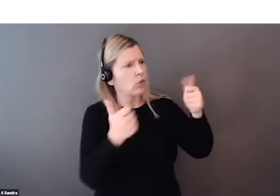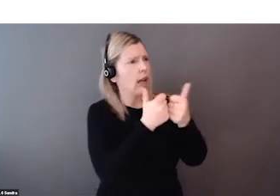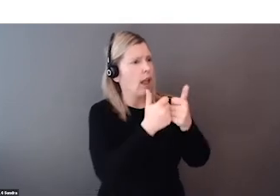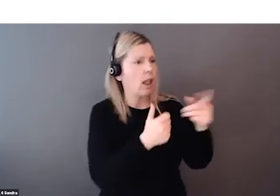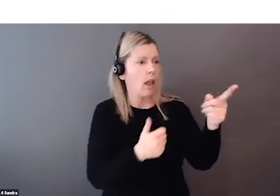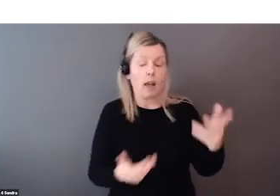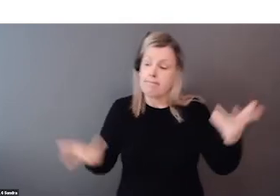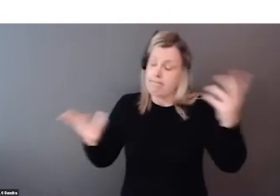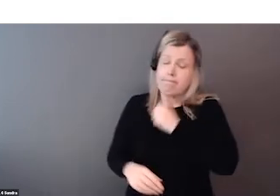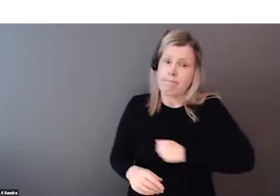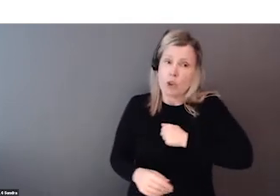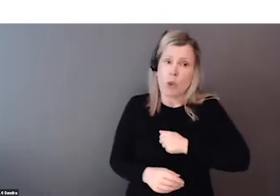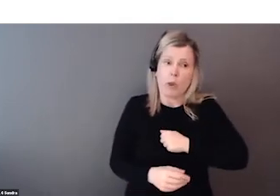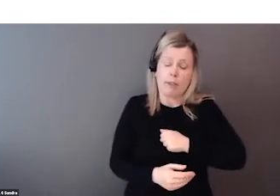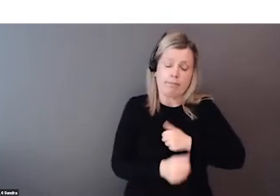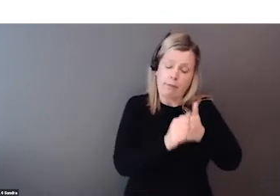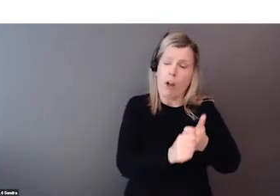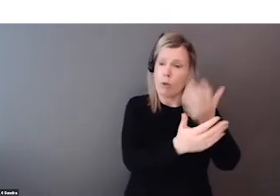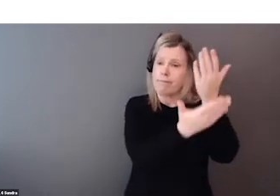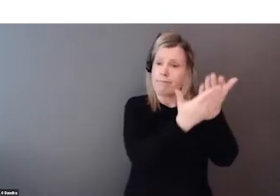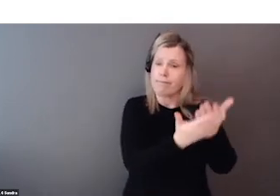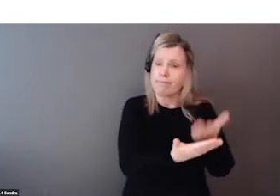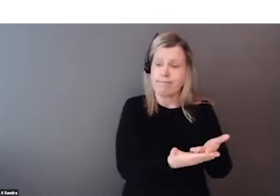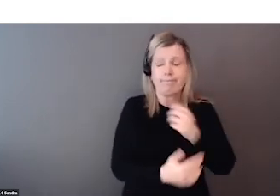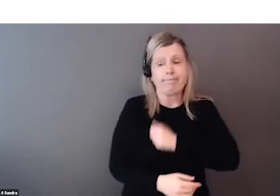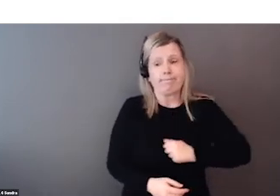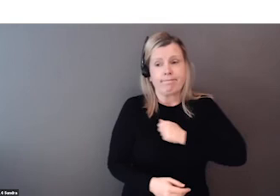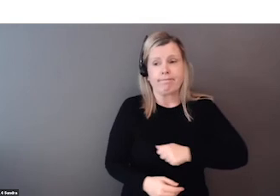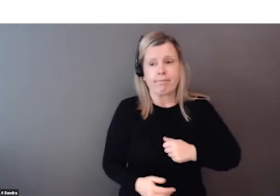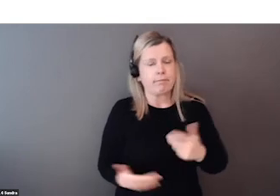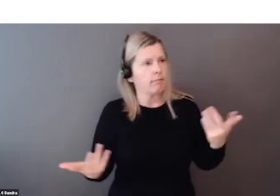because the assignment of responsibility is based on dominant patterns that don't apply to you.